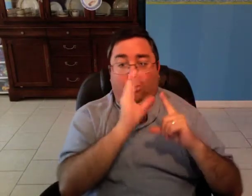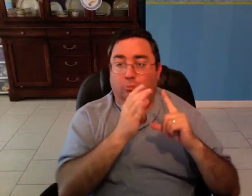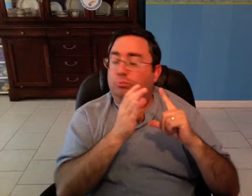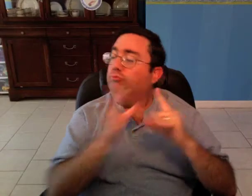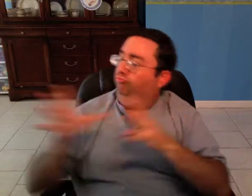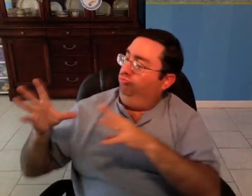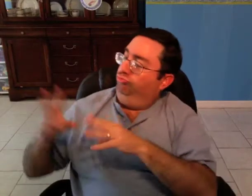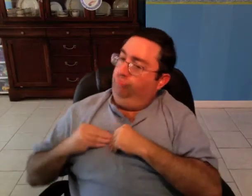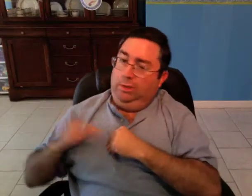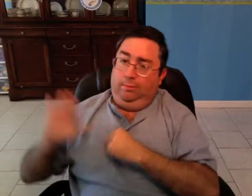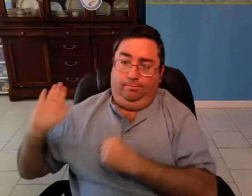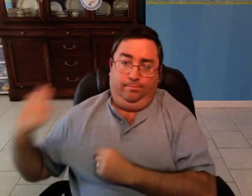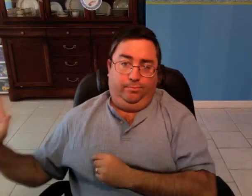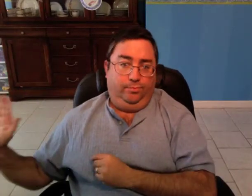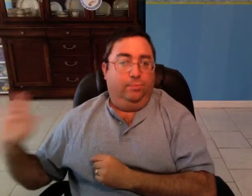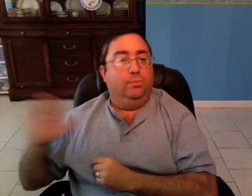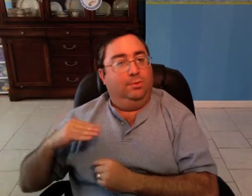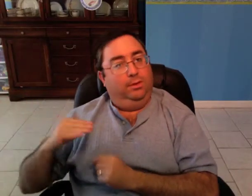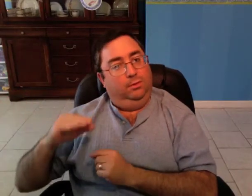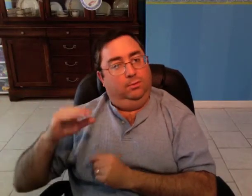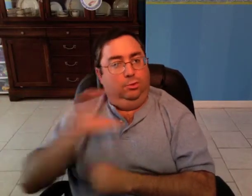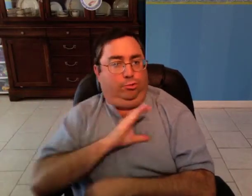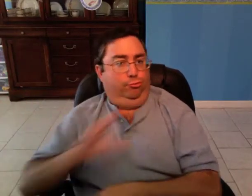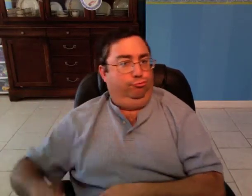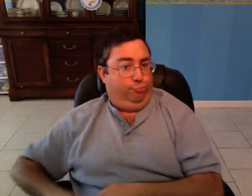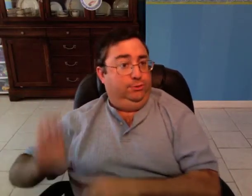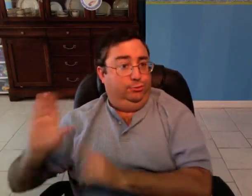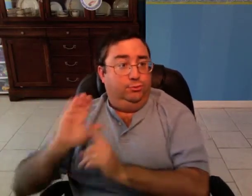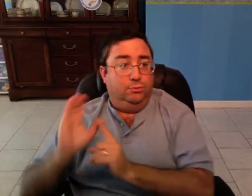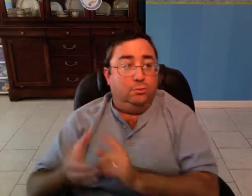they disassociated themselves from the Druidic culture and accepted the Christian culture.